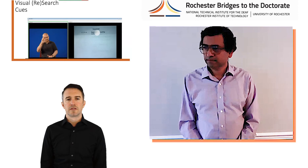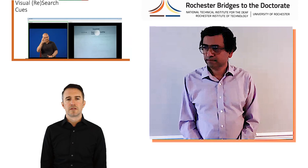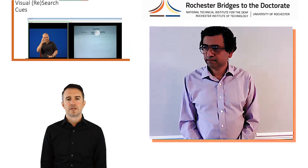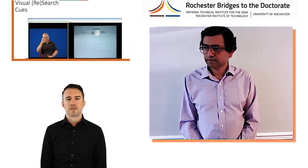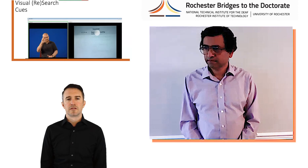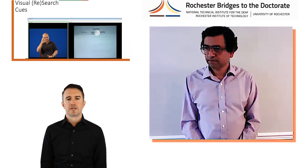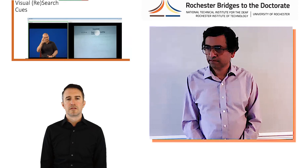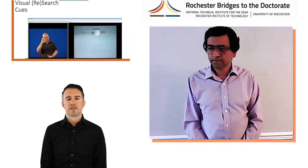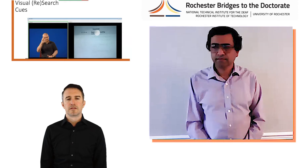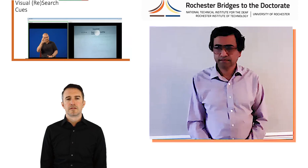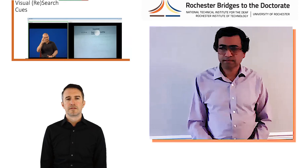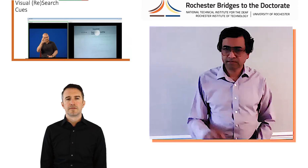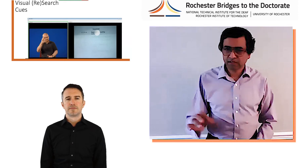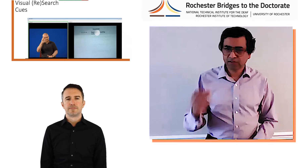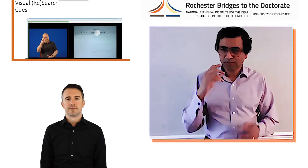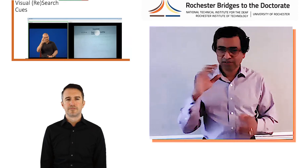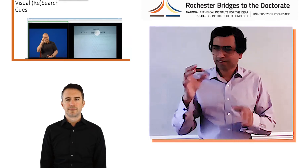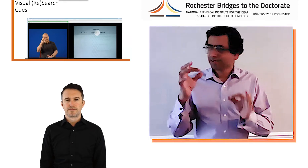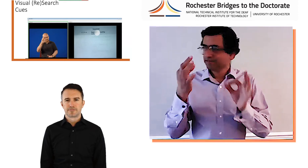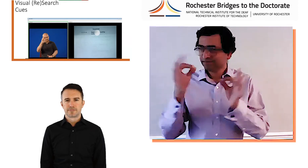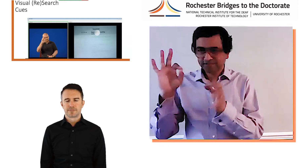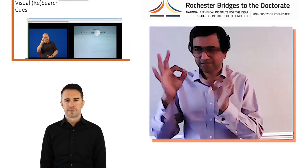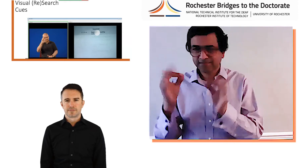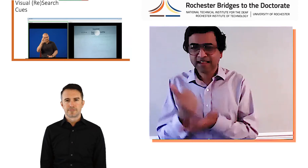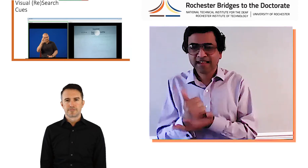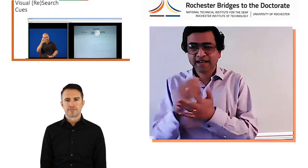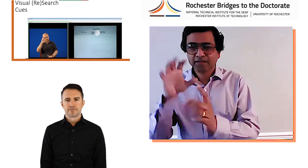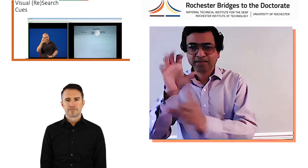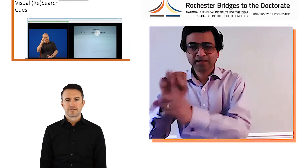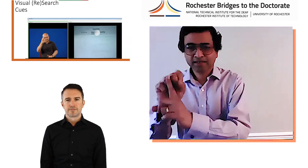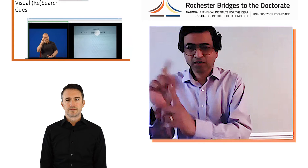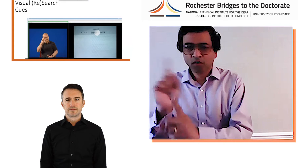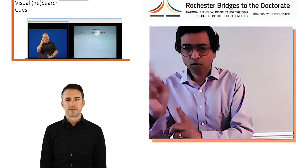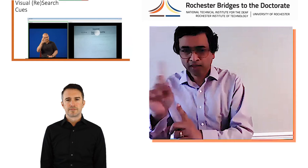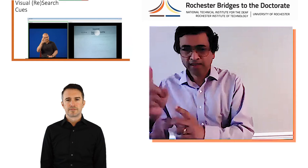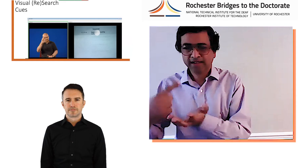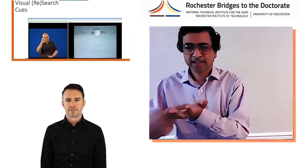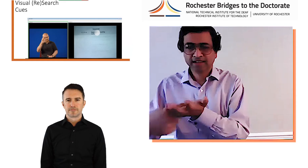And so, we can see that the eye gaze helps the person identify what's going on